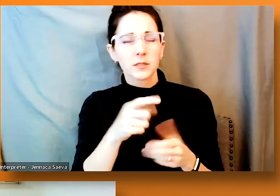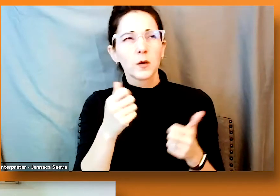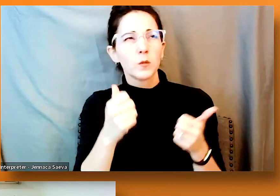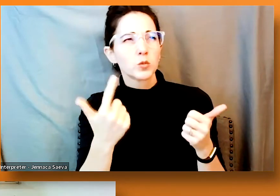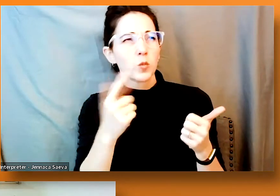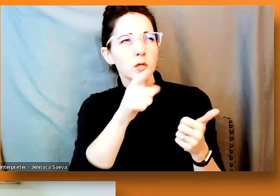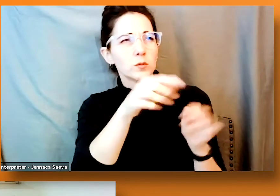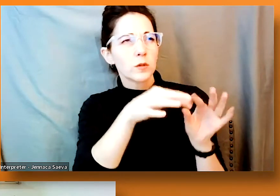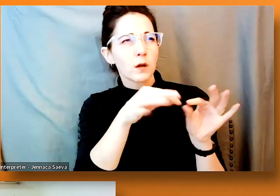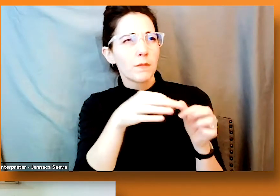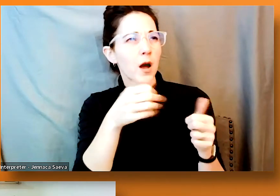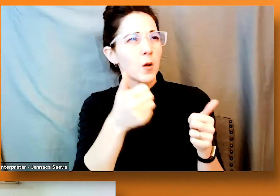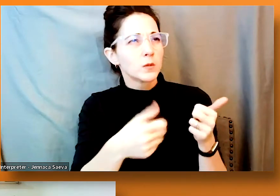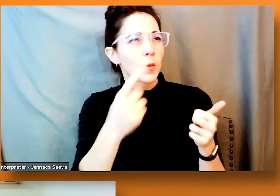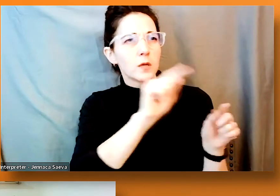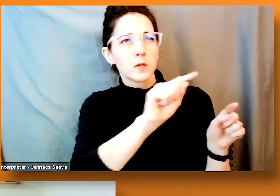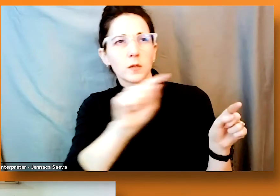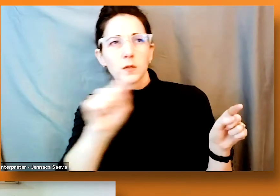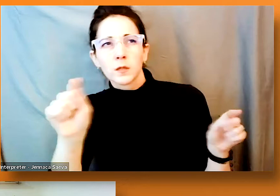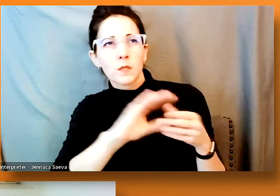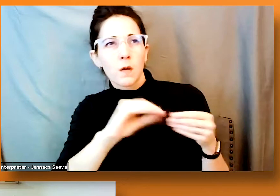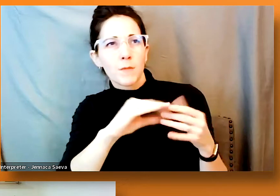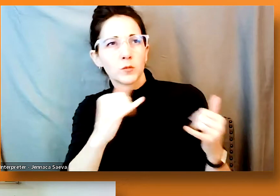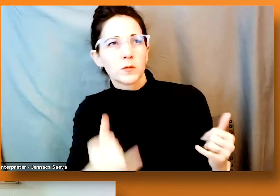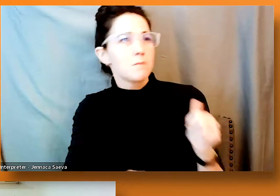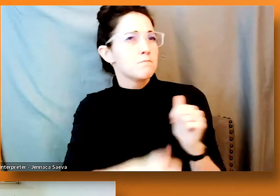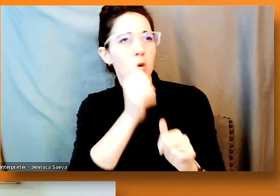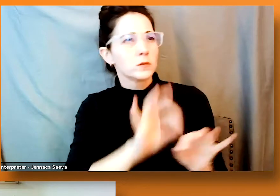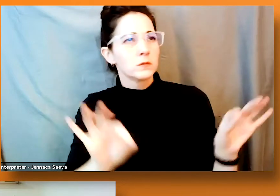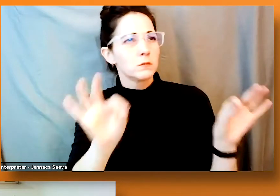"I should look at in these reports,'